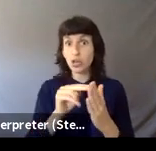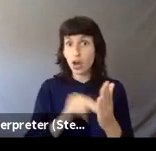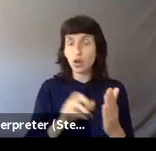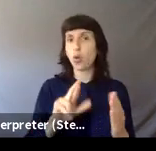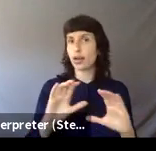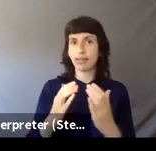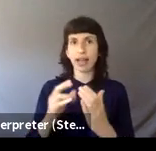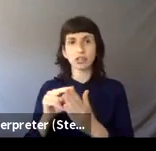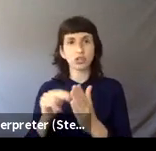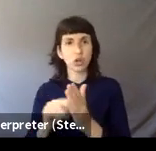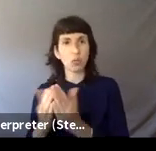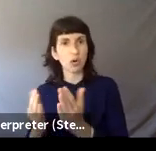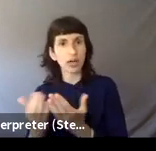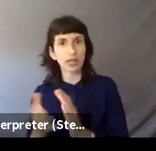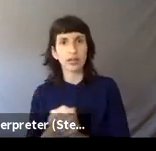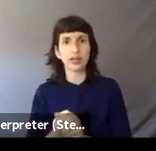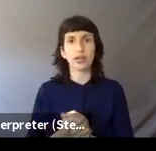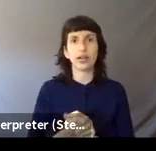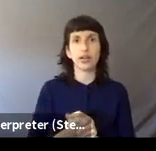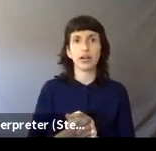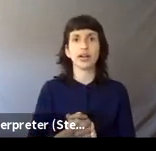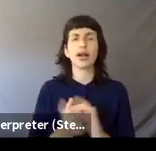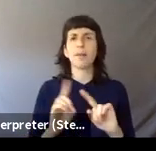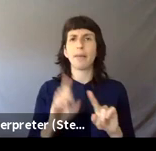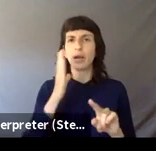grades and all of that. Class Notebook is just another way to organize materials. You might just check is your district wanting you to use Class One Note, is your school team or